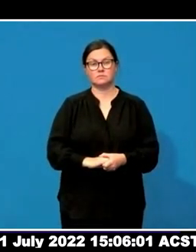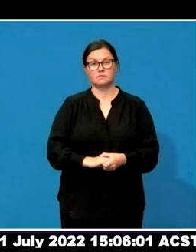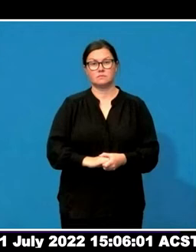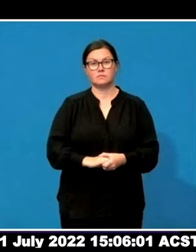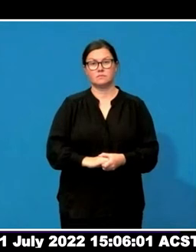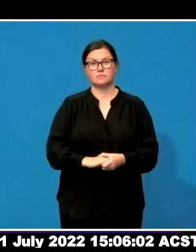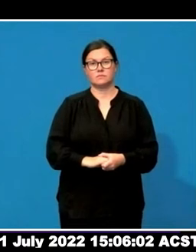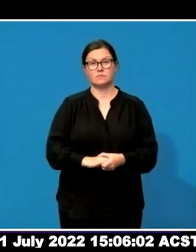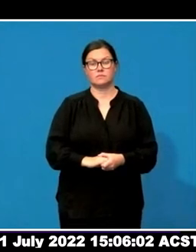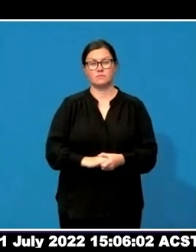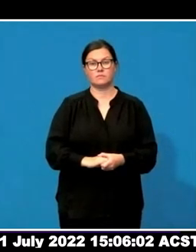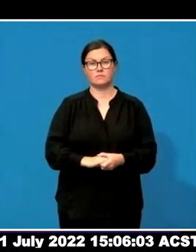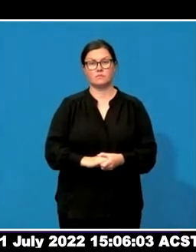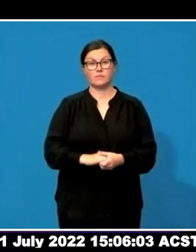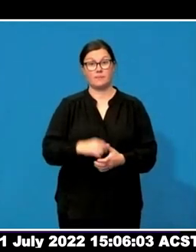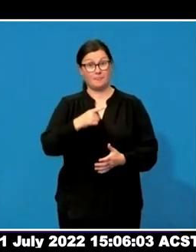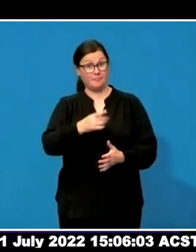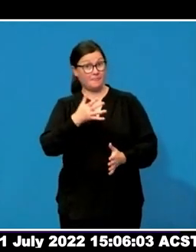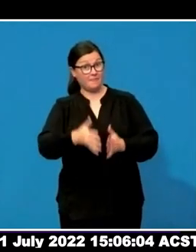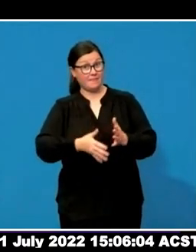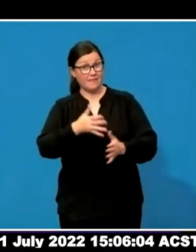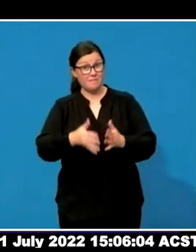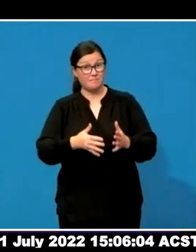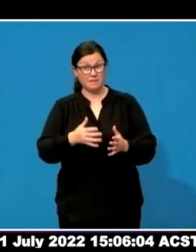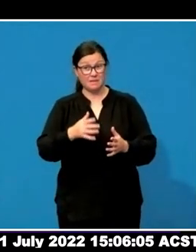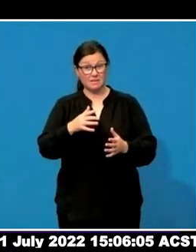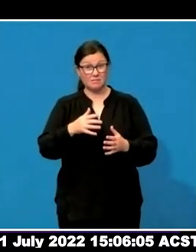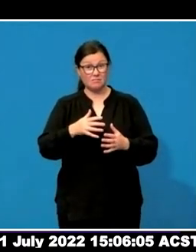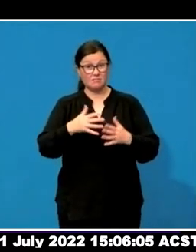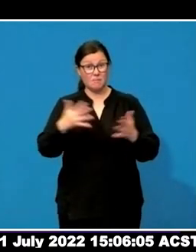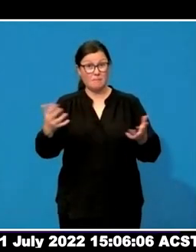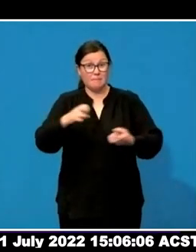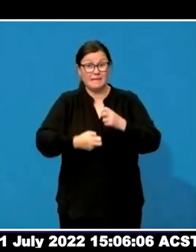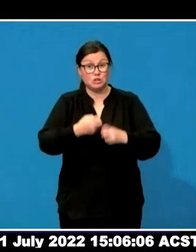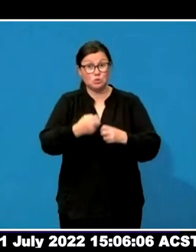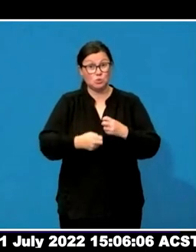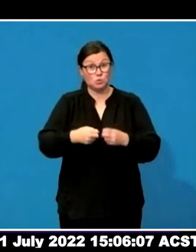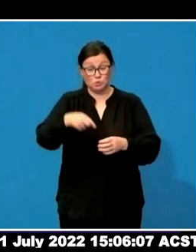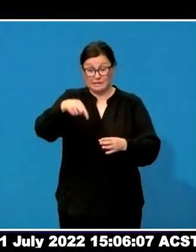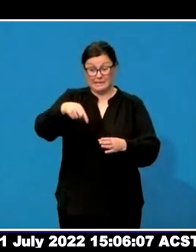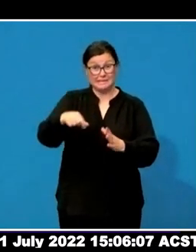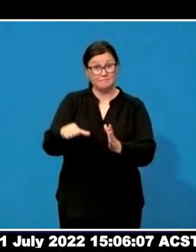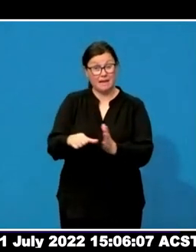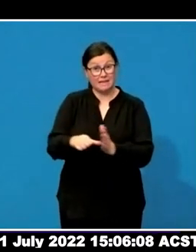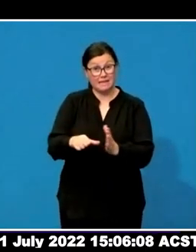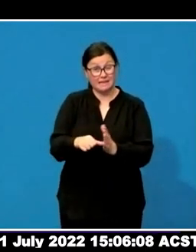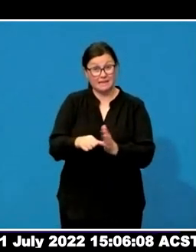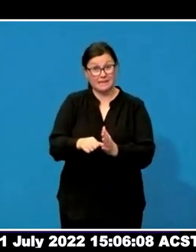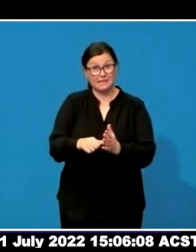analysis, but does that mean it's just a question of money? It is, but it's also -- More money would solve the problem.